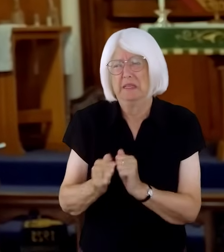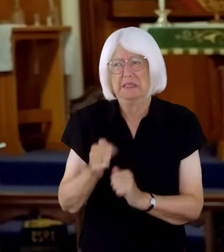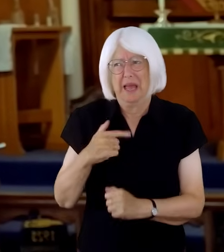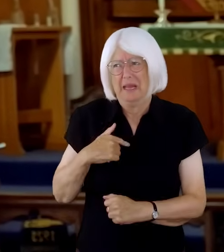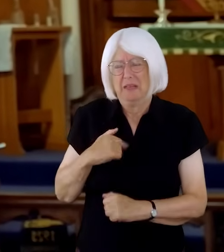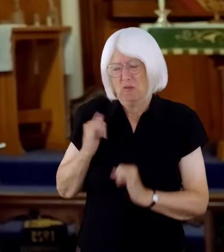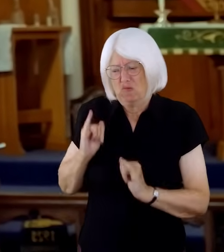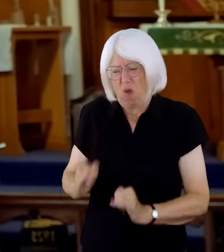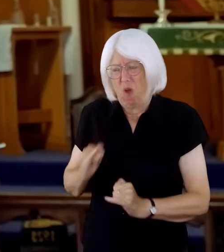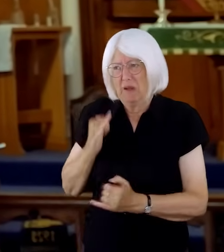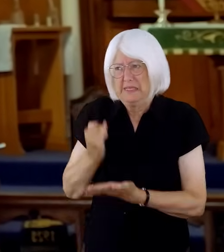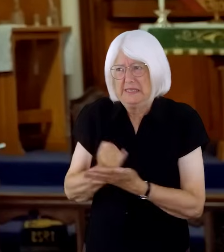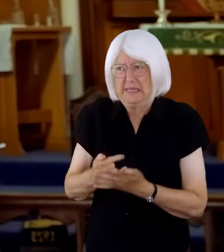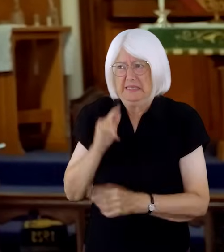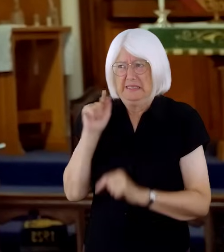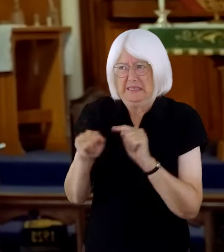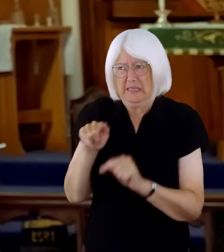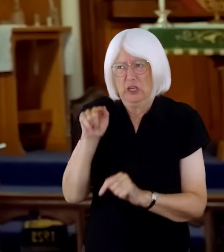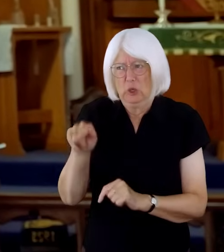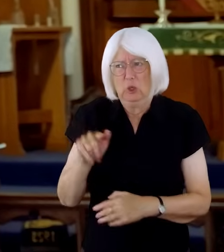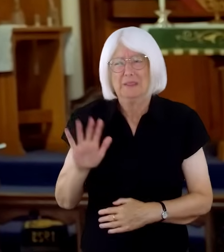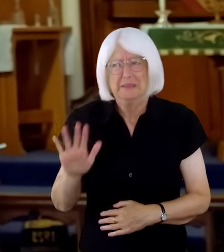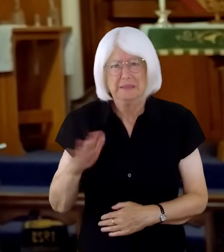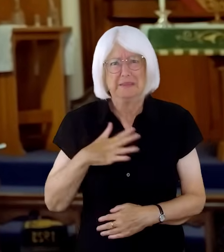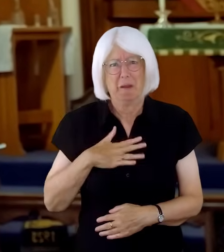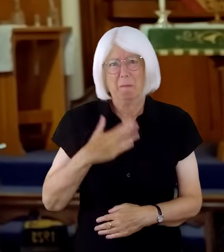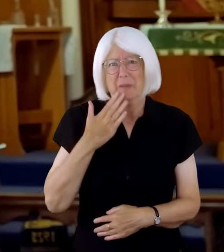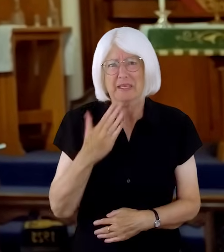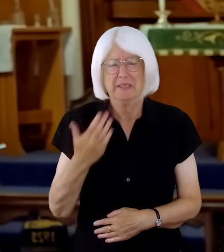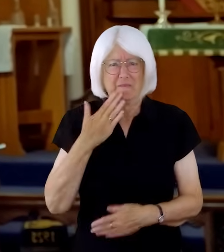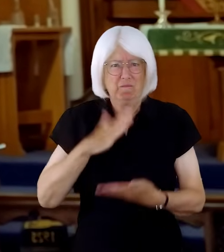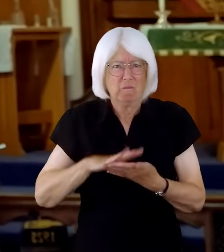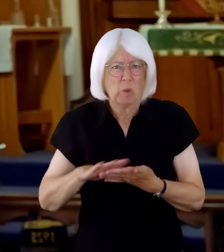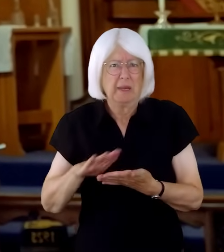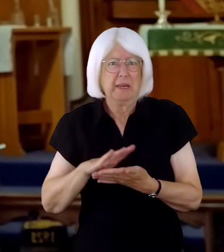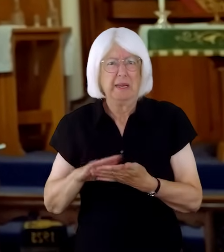and the wrong they did in harming you. Now therefore please forgive the crime